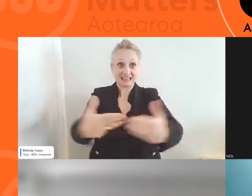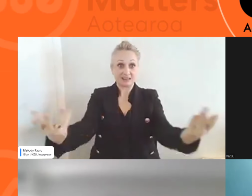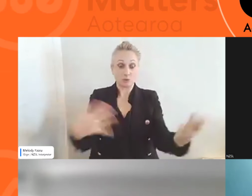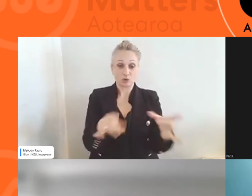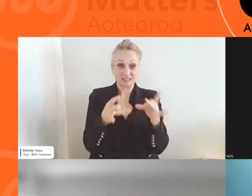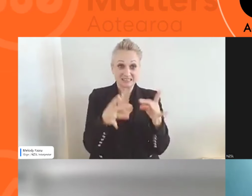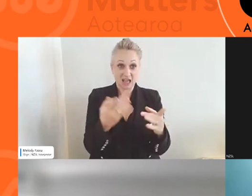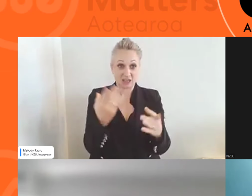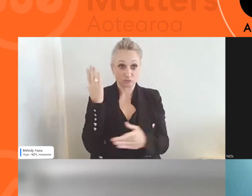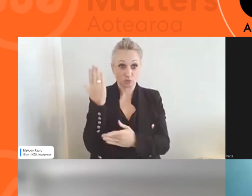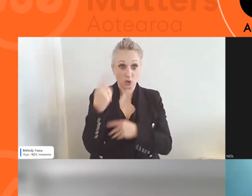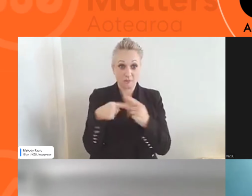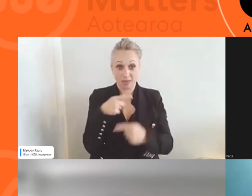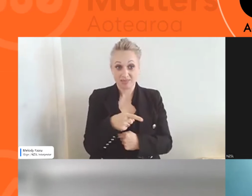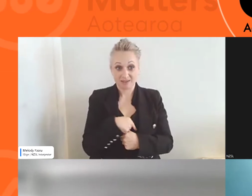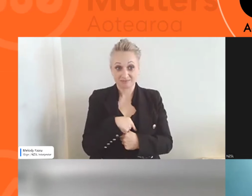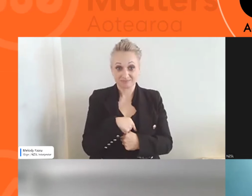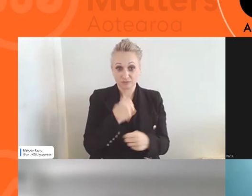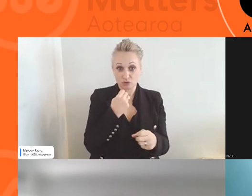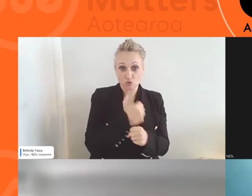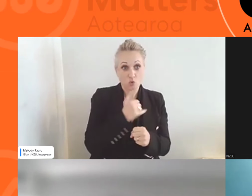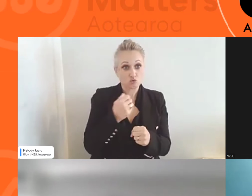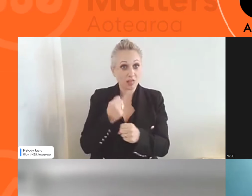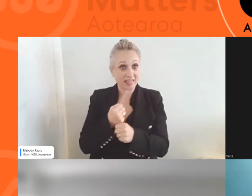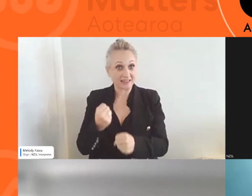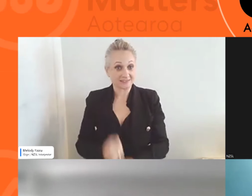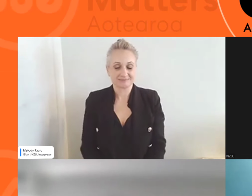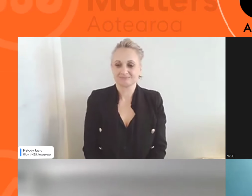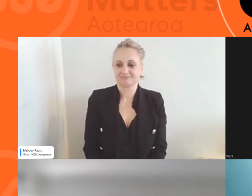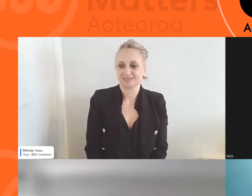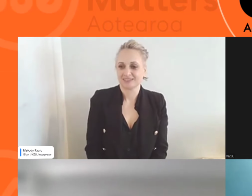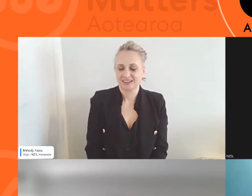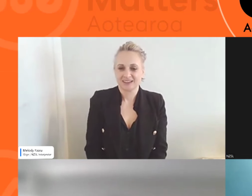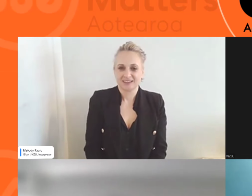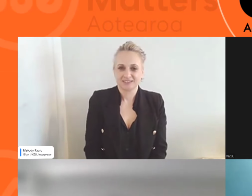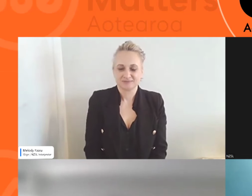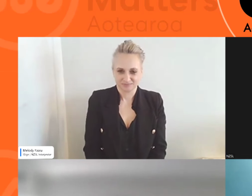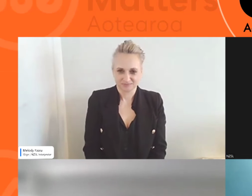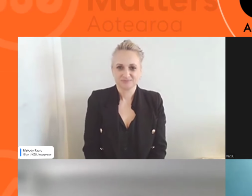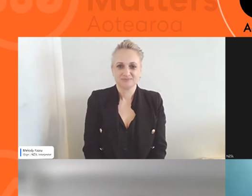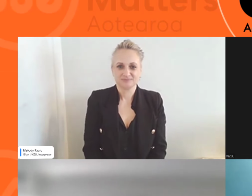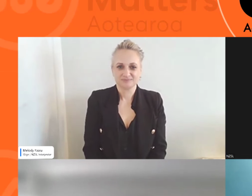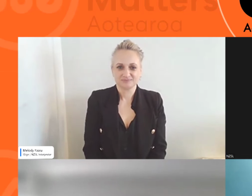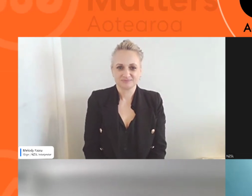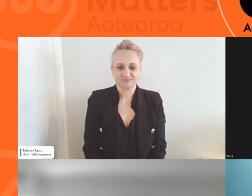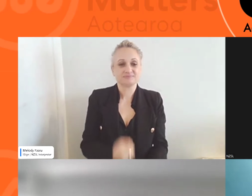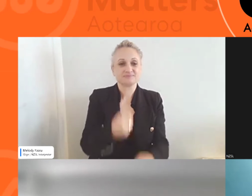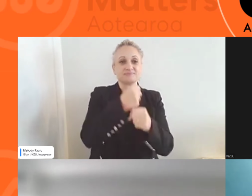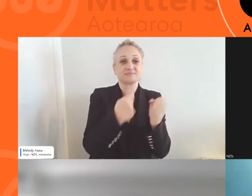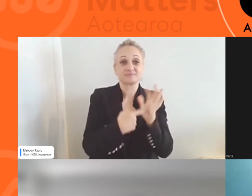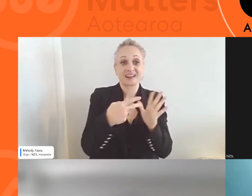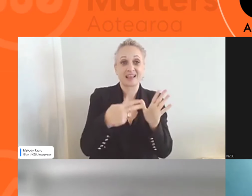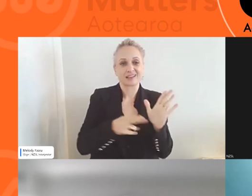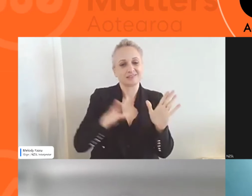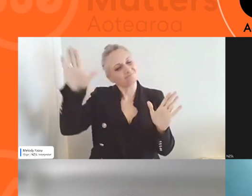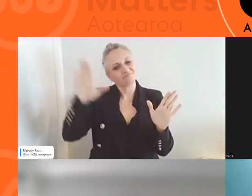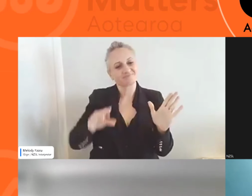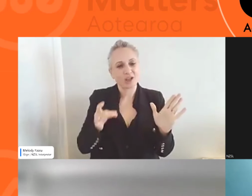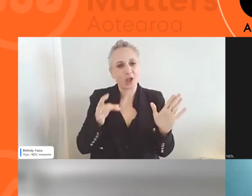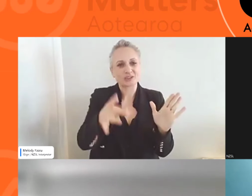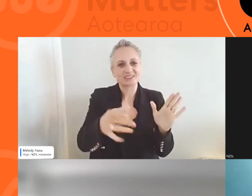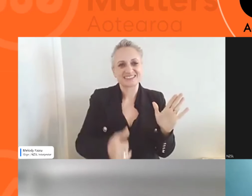Thanh, Glen? Sure, I guess I can start. Yeah, there's been some